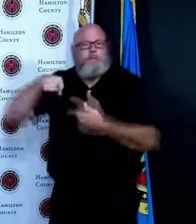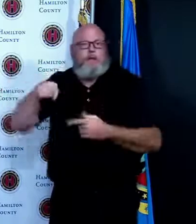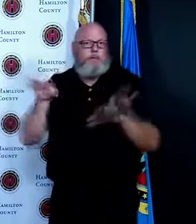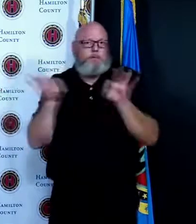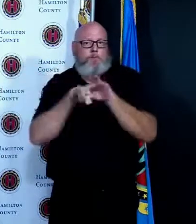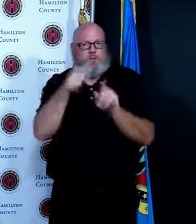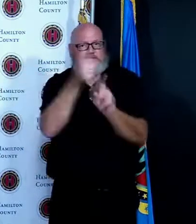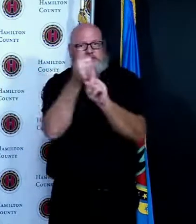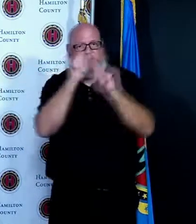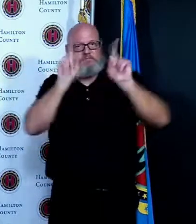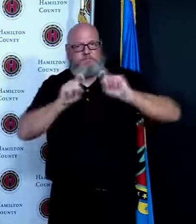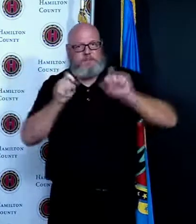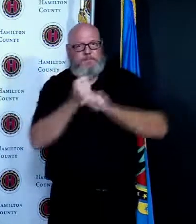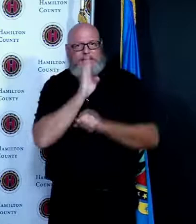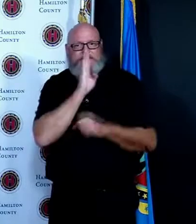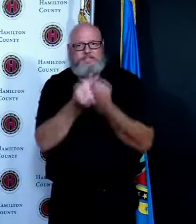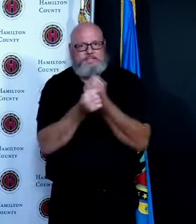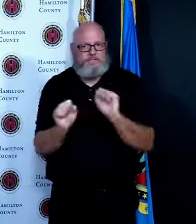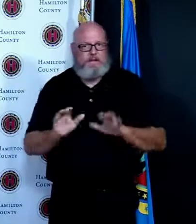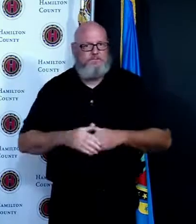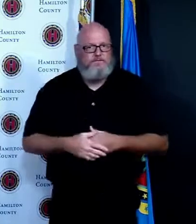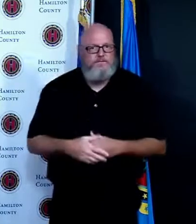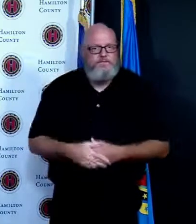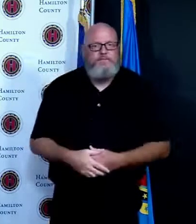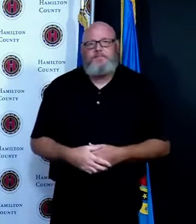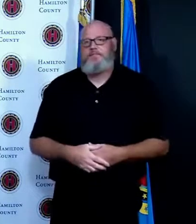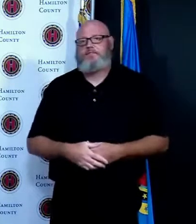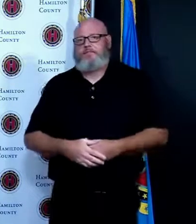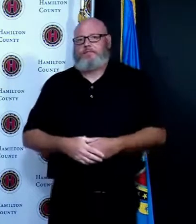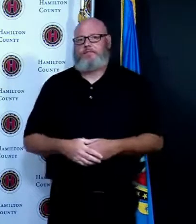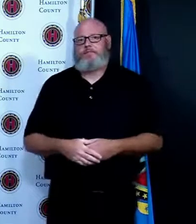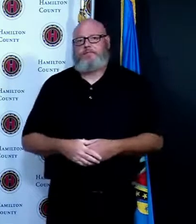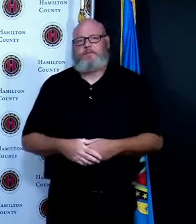virtually so it's just a really easy thing to do and it's for the good of the community